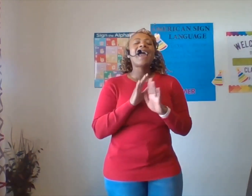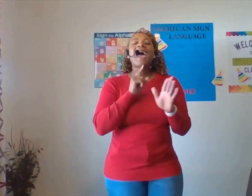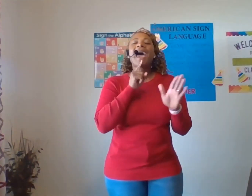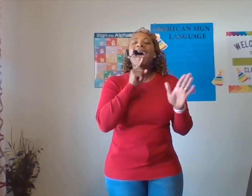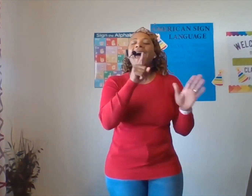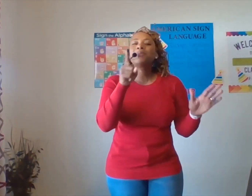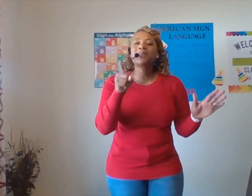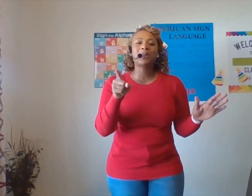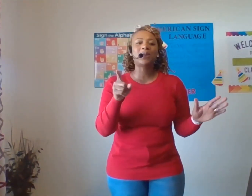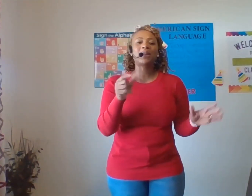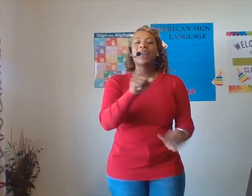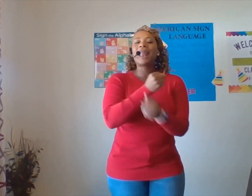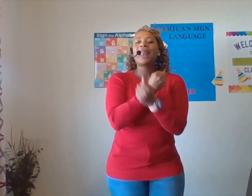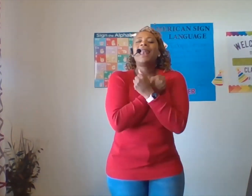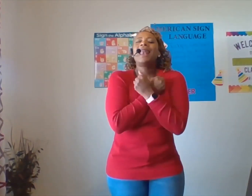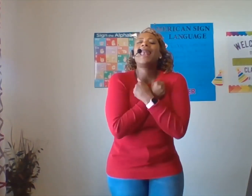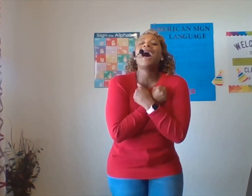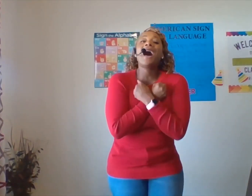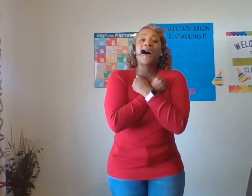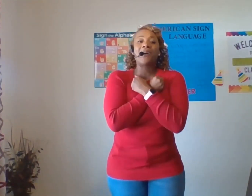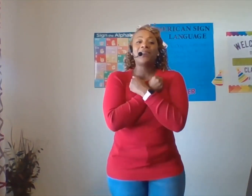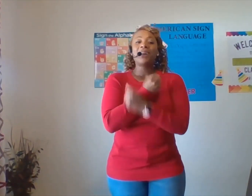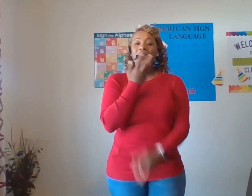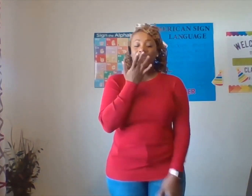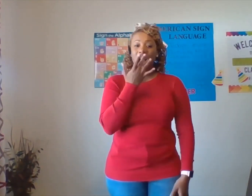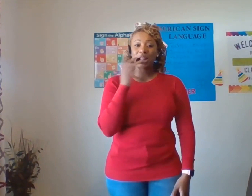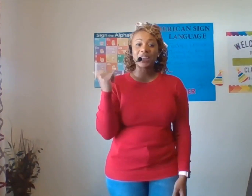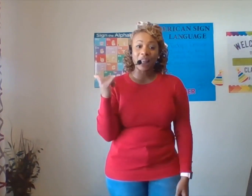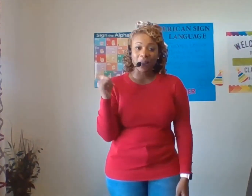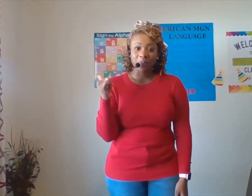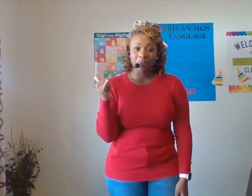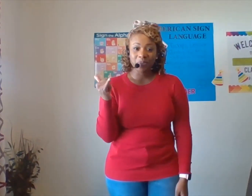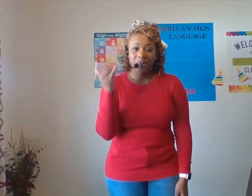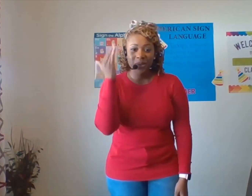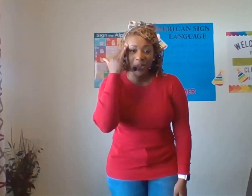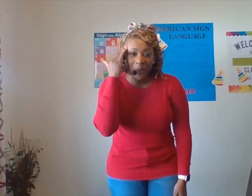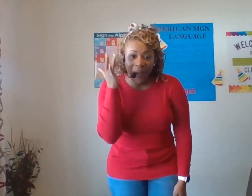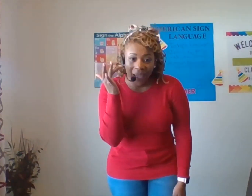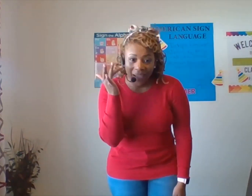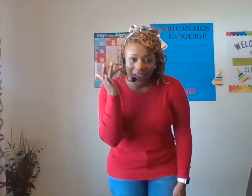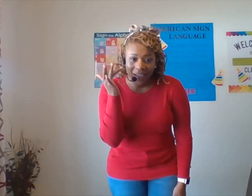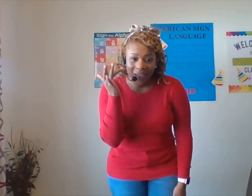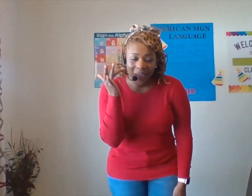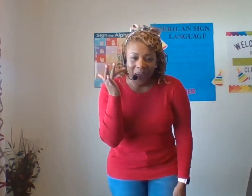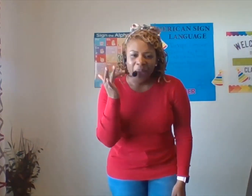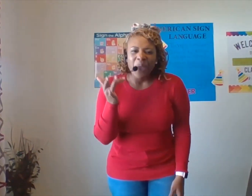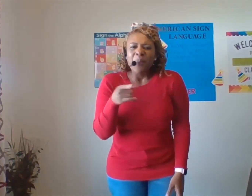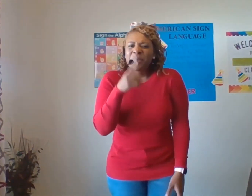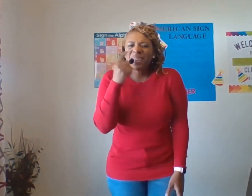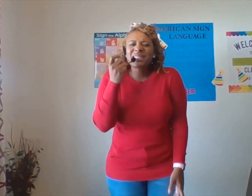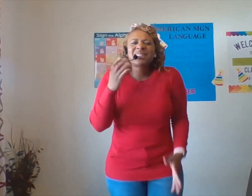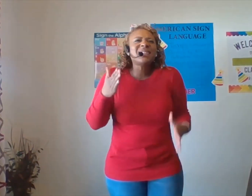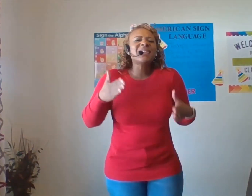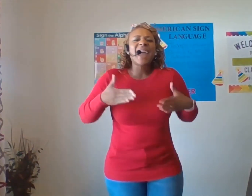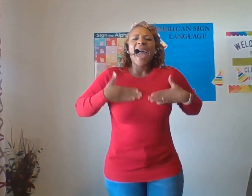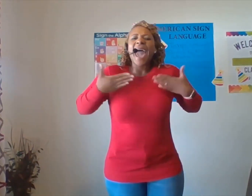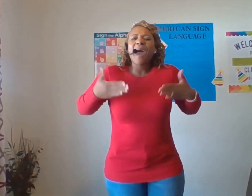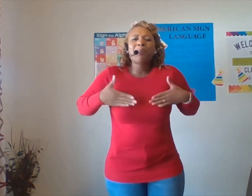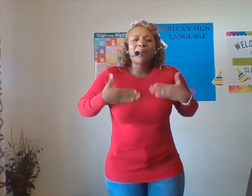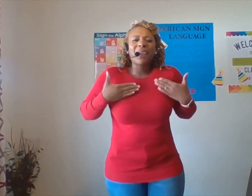absolutely love the color yellow you know what because it's such a happy